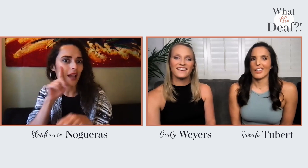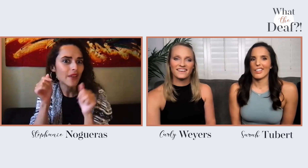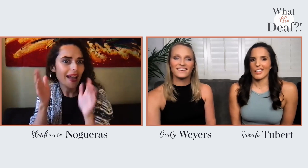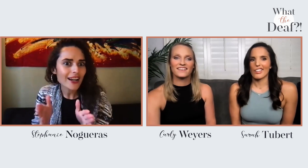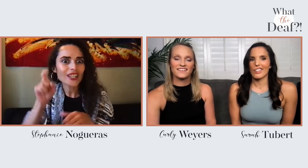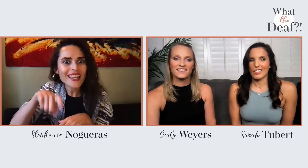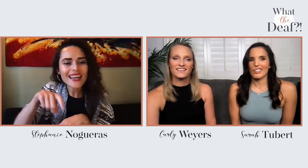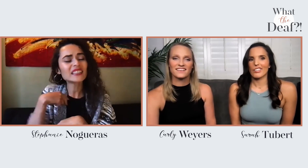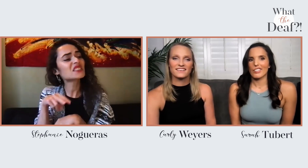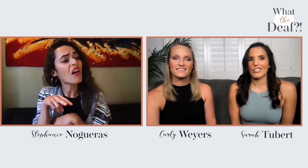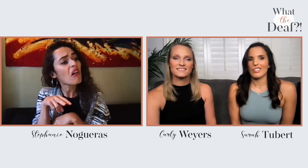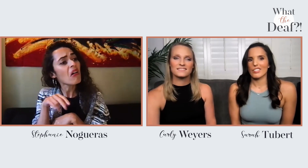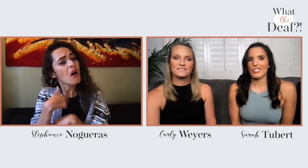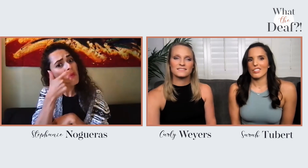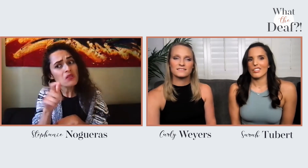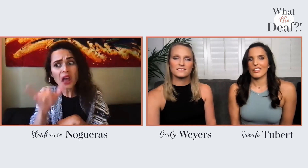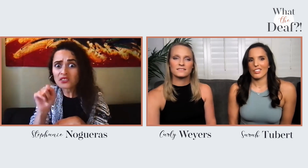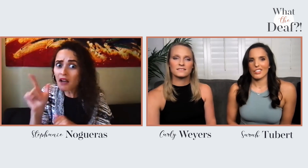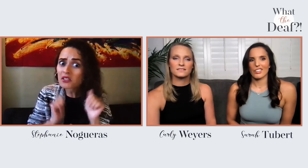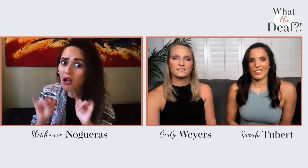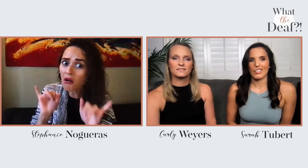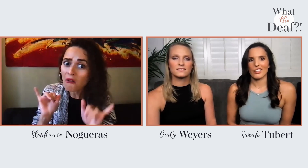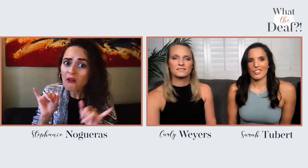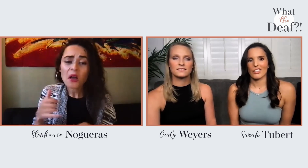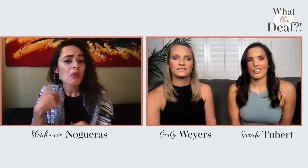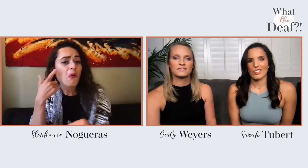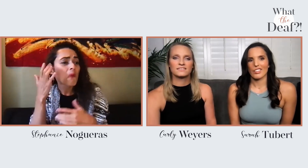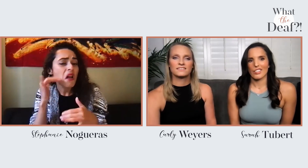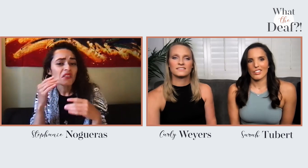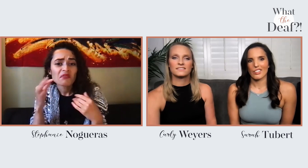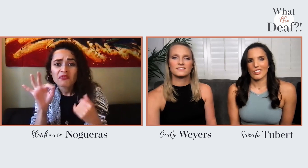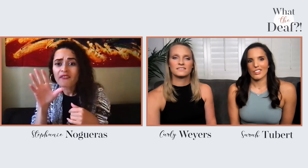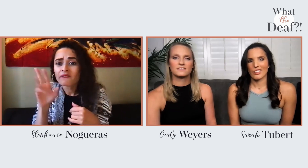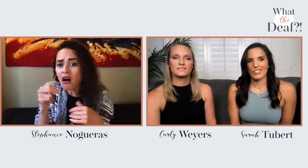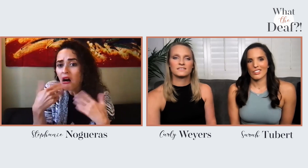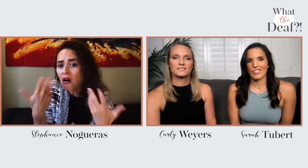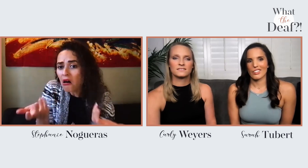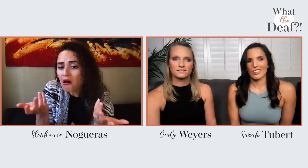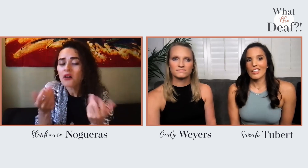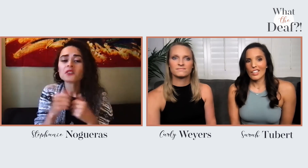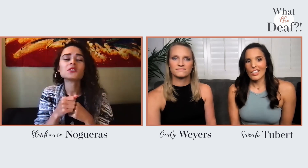because they were looking for a deaf actress and they were having auditions, and I thought, well, I do watch the show. It seems like a fun thing to do.